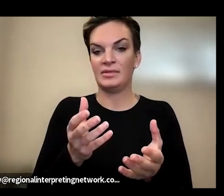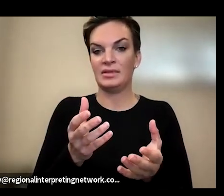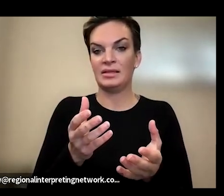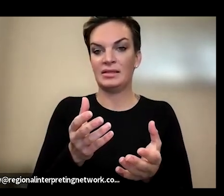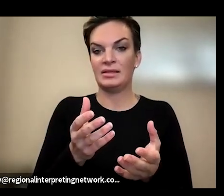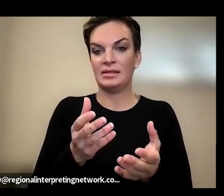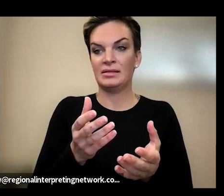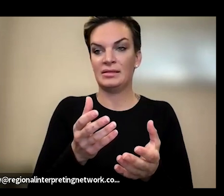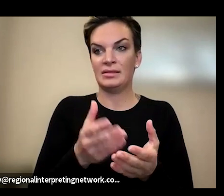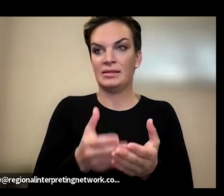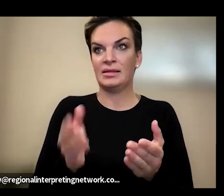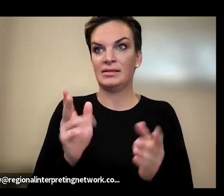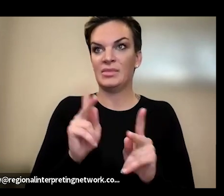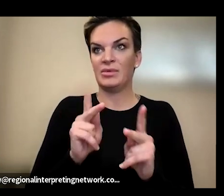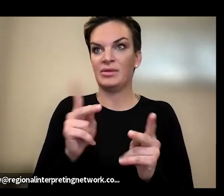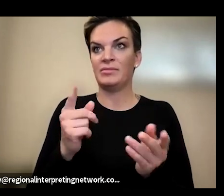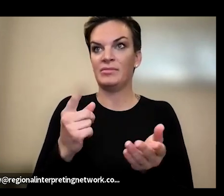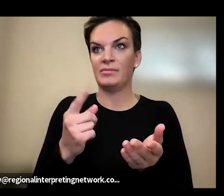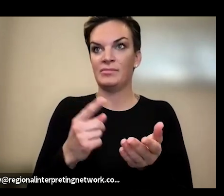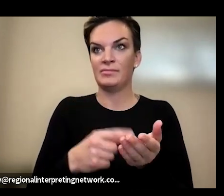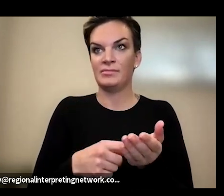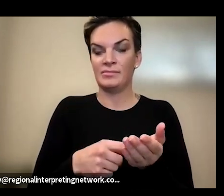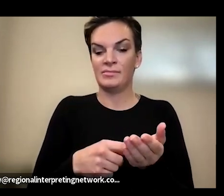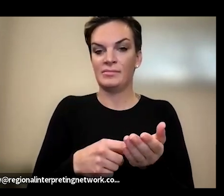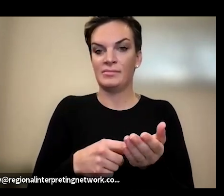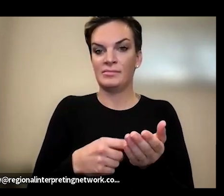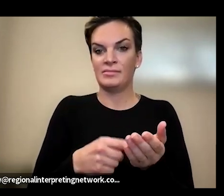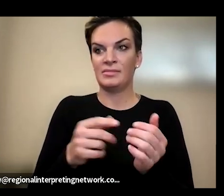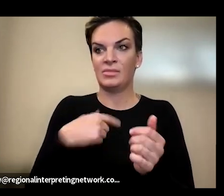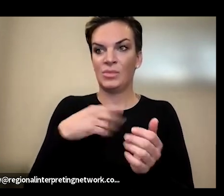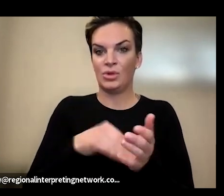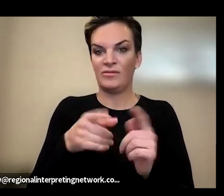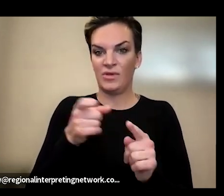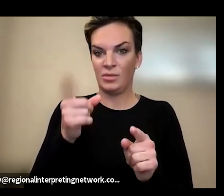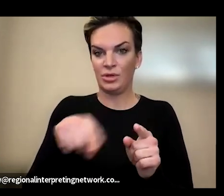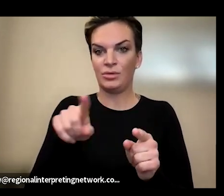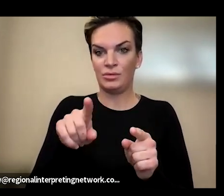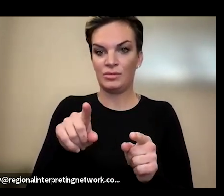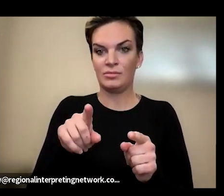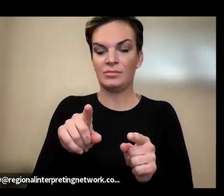have talked about so far, and I've learned so much from all of you in terms of being dismissed, not